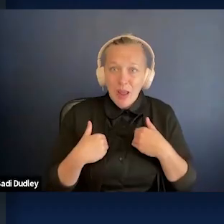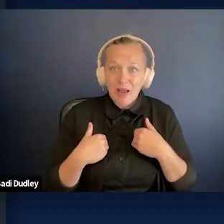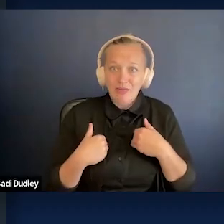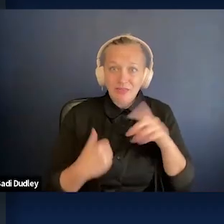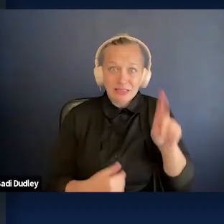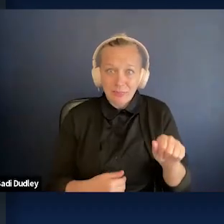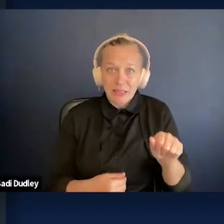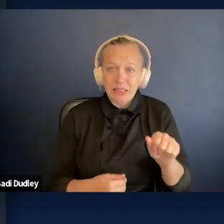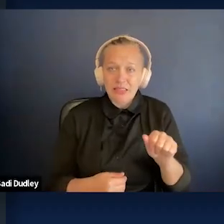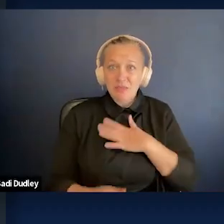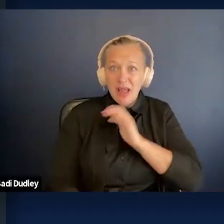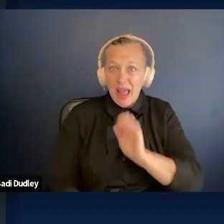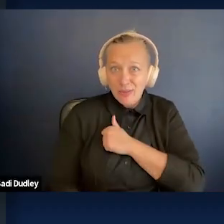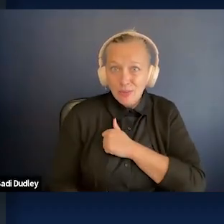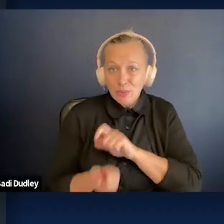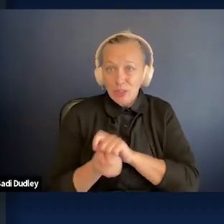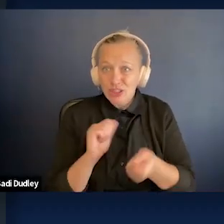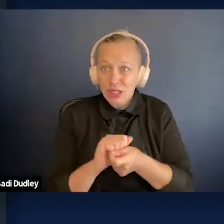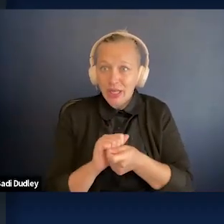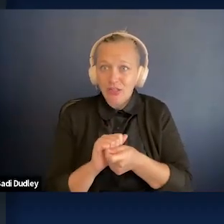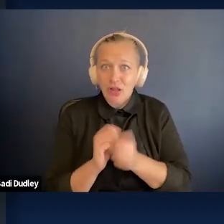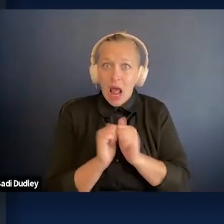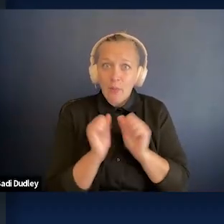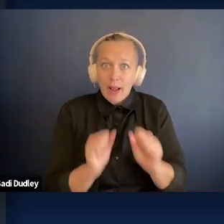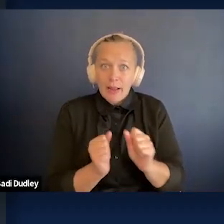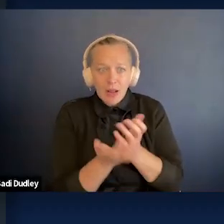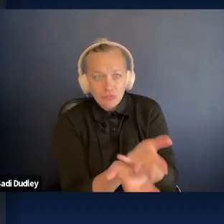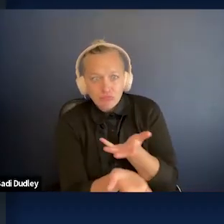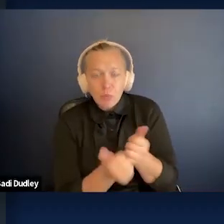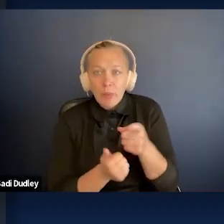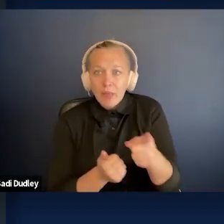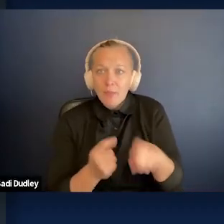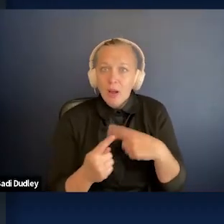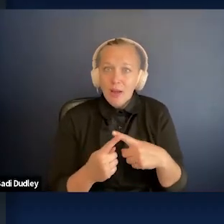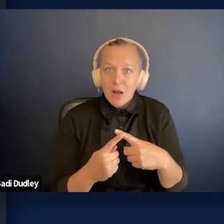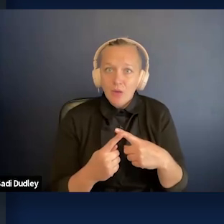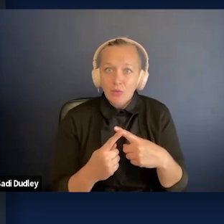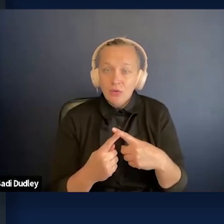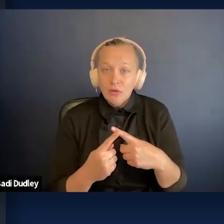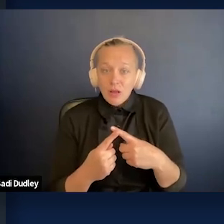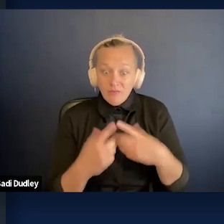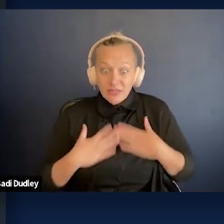but also in discussing physical activity and exercise in the context of physical and mental well-being with their patients.